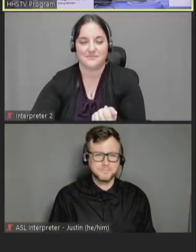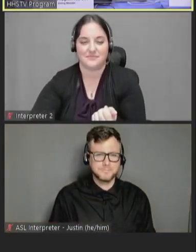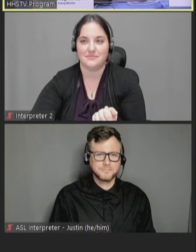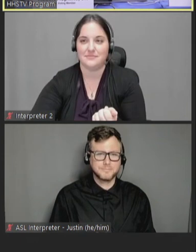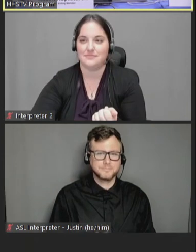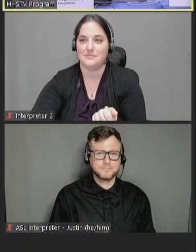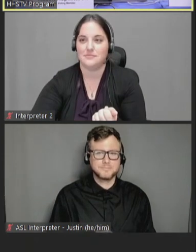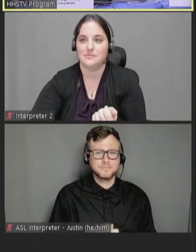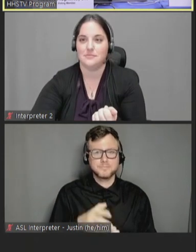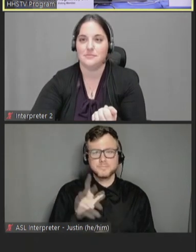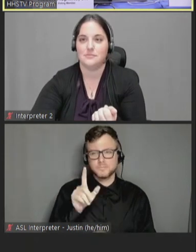Female Speaker: Theresa, we need you to dial star six.